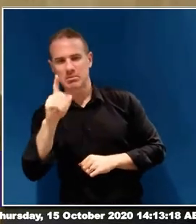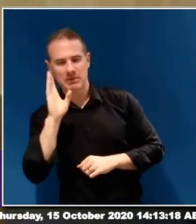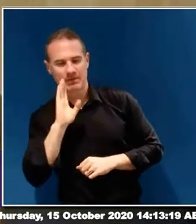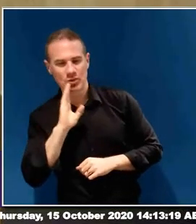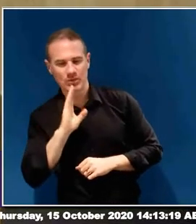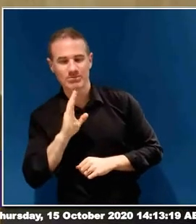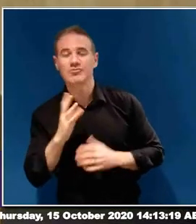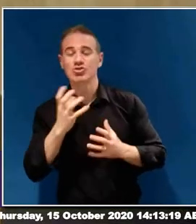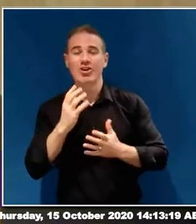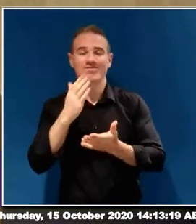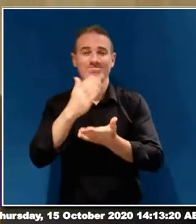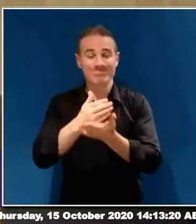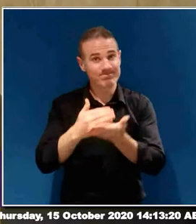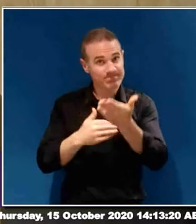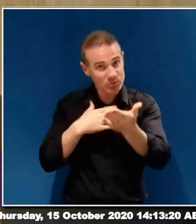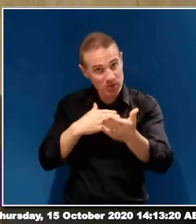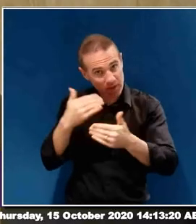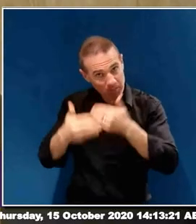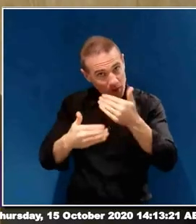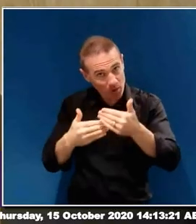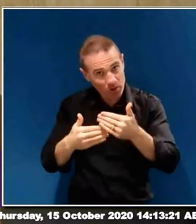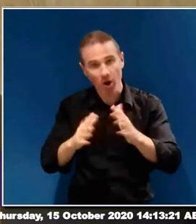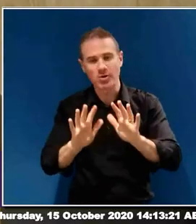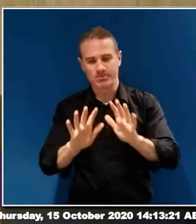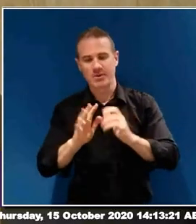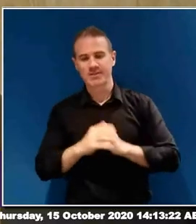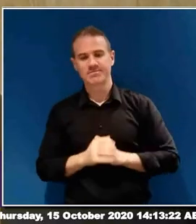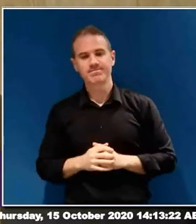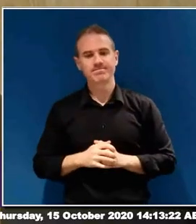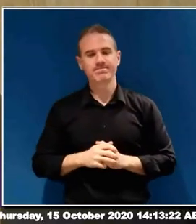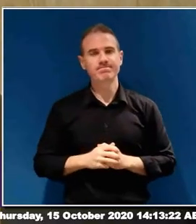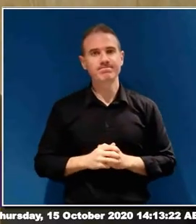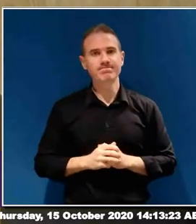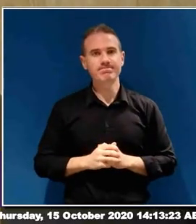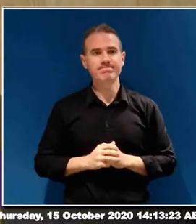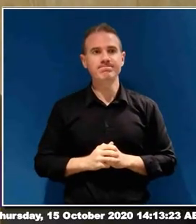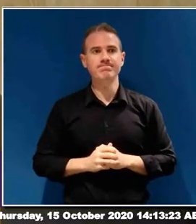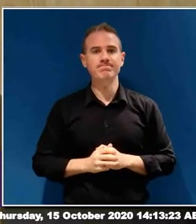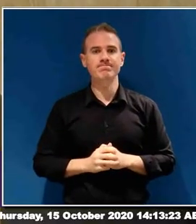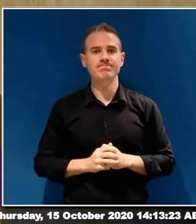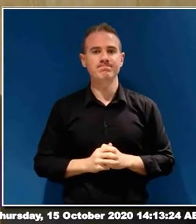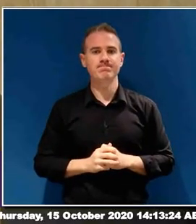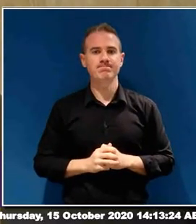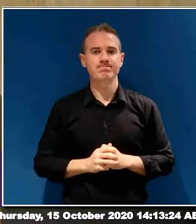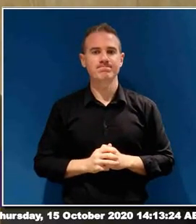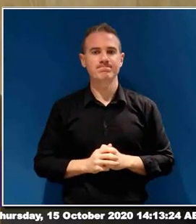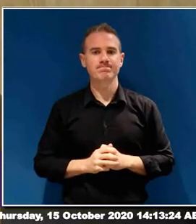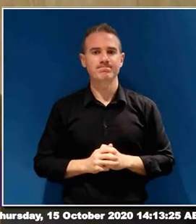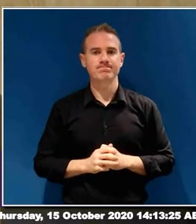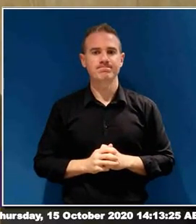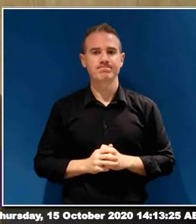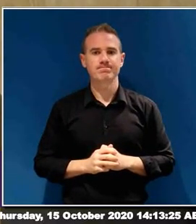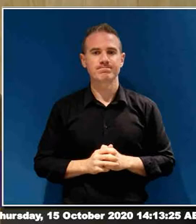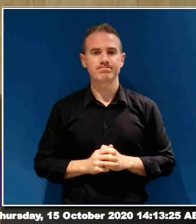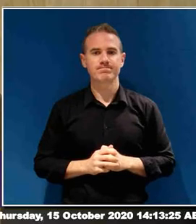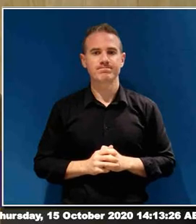OK. So can you tell me whether it was your experience,